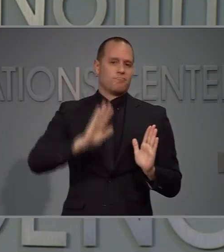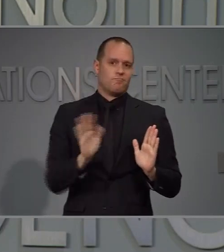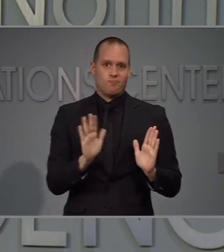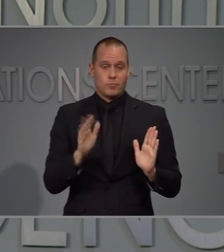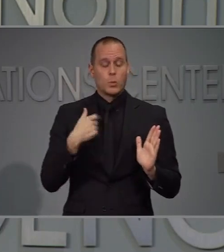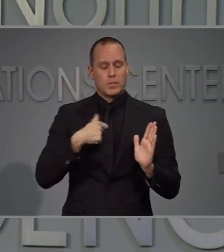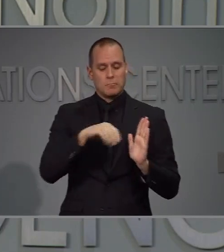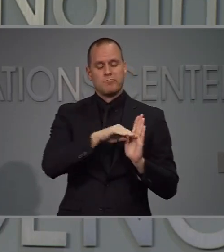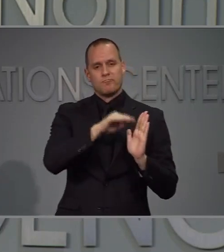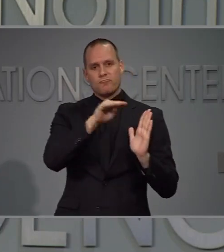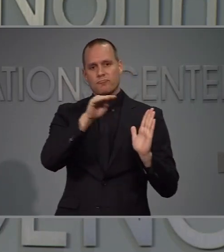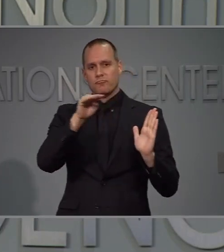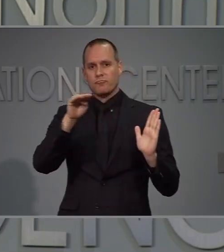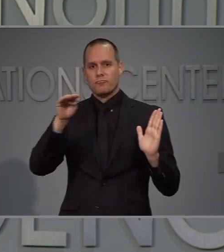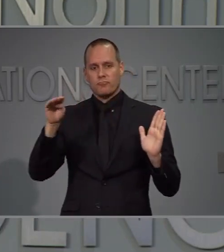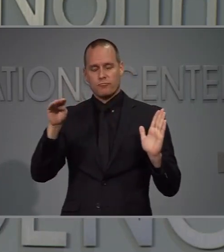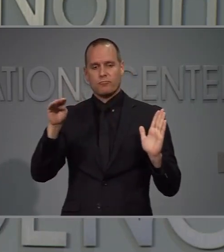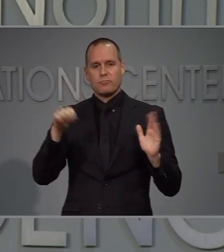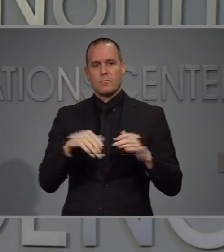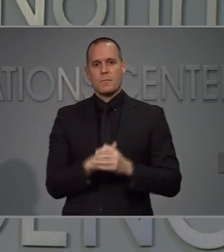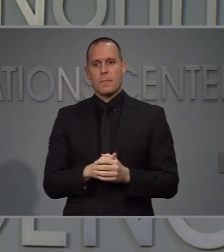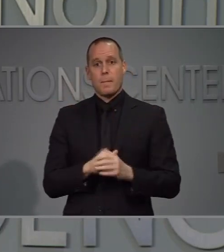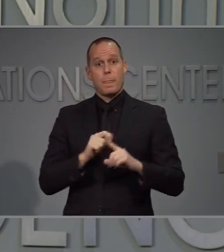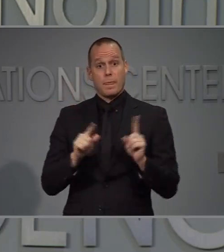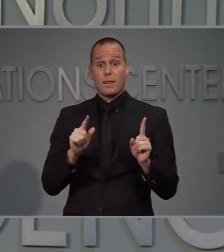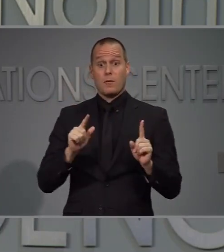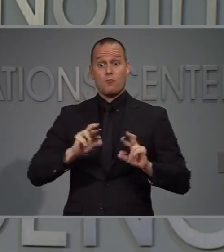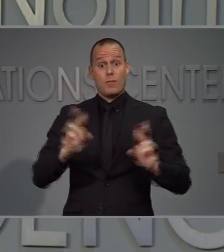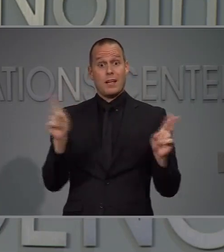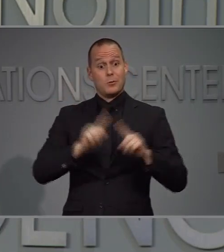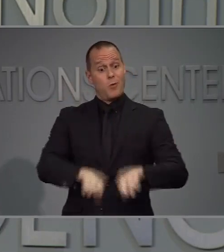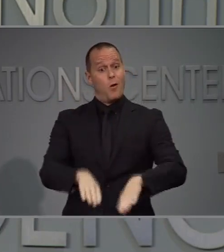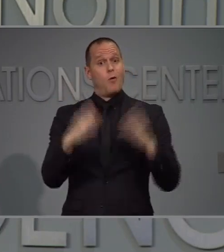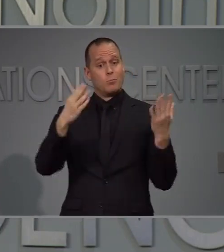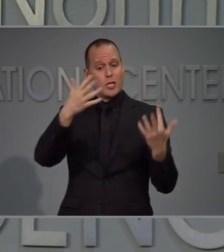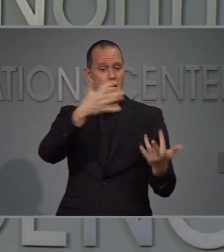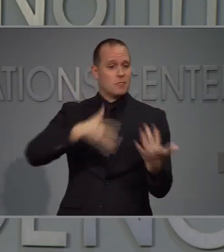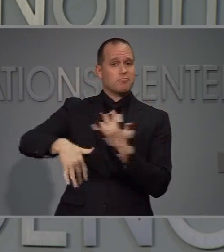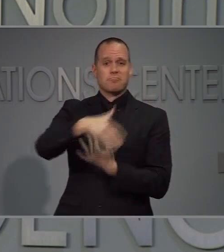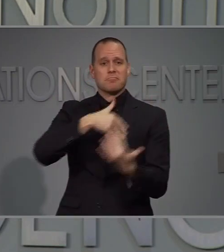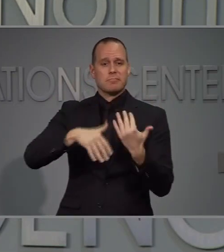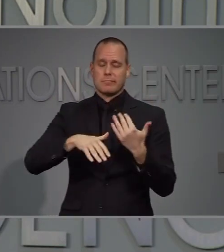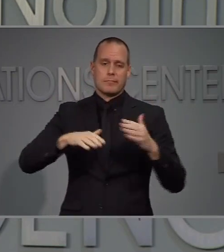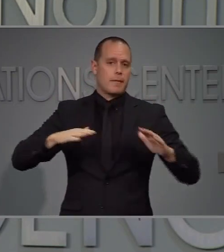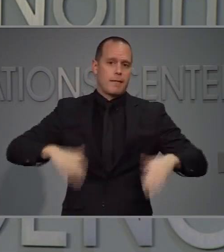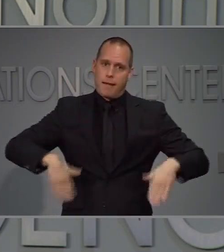IN TRENDS. THAT WE ARE FLATTENING THE